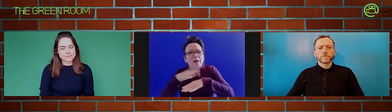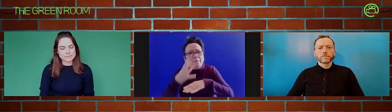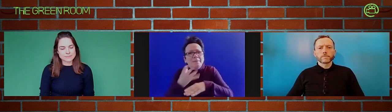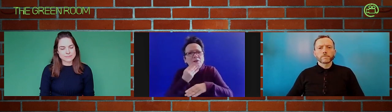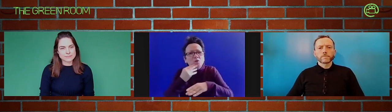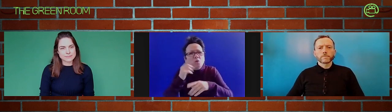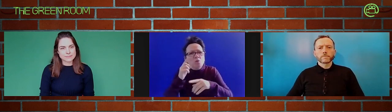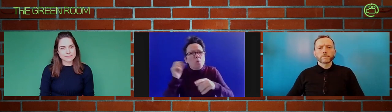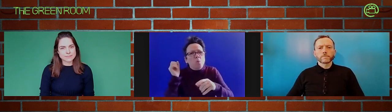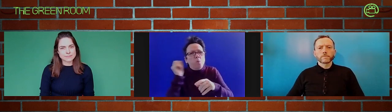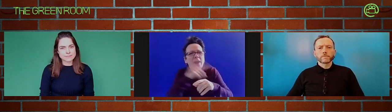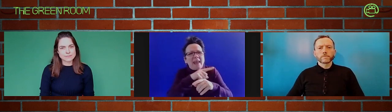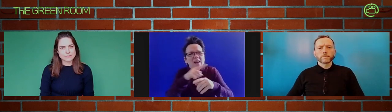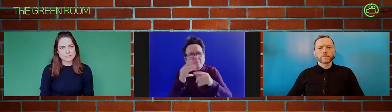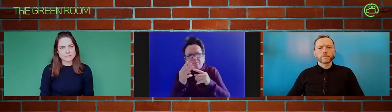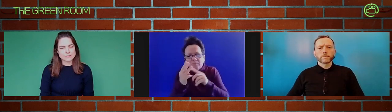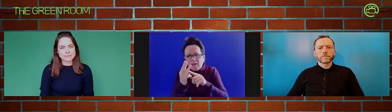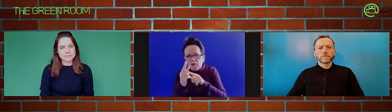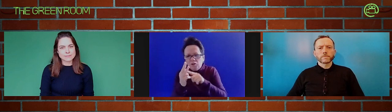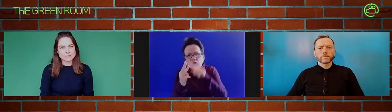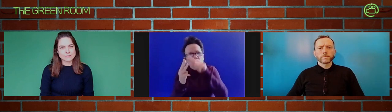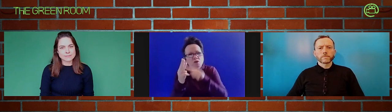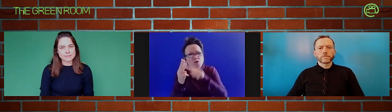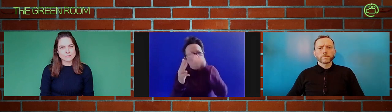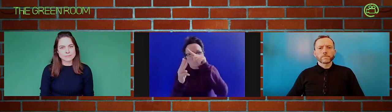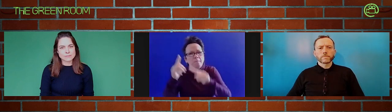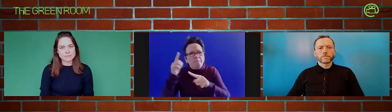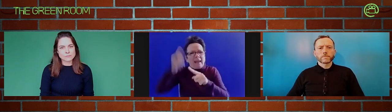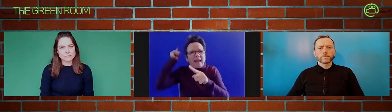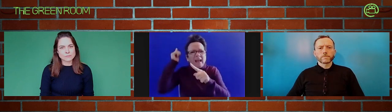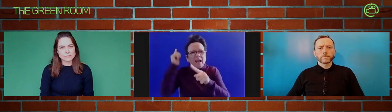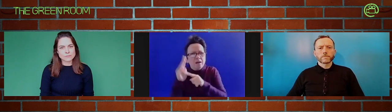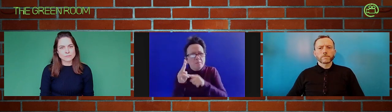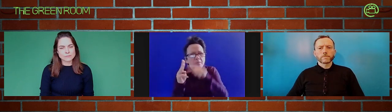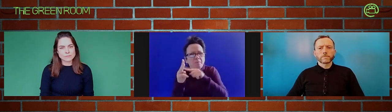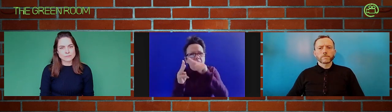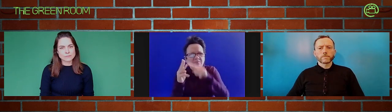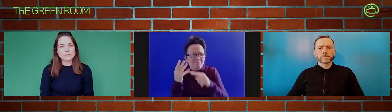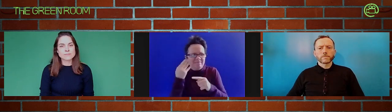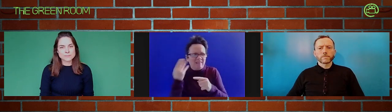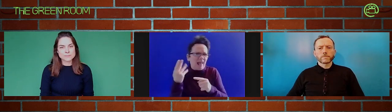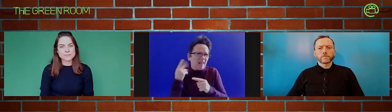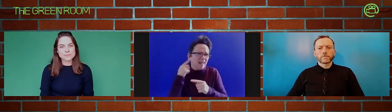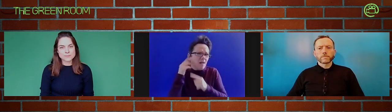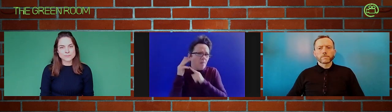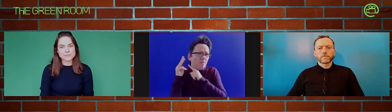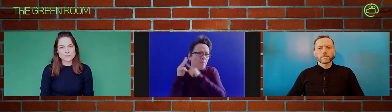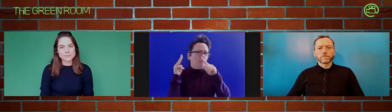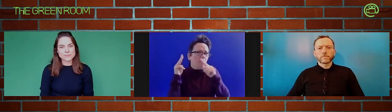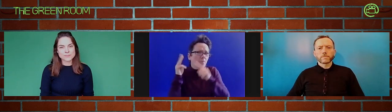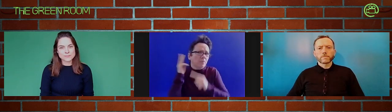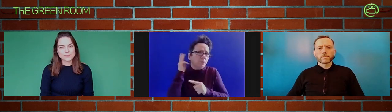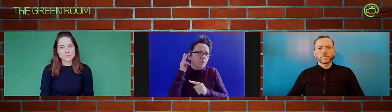and I had no idea what it meant to use that tuning fork. They just pushed it against my head and he was like there's something wrong and